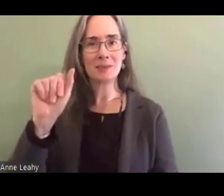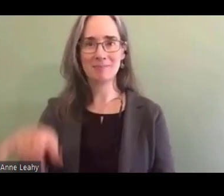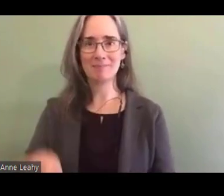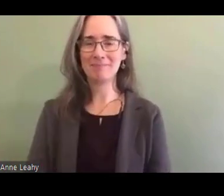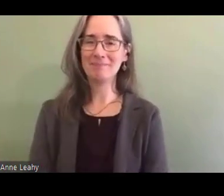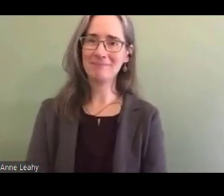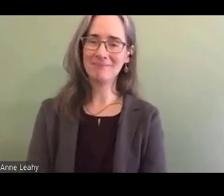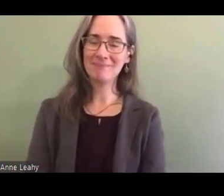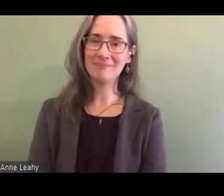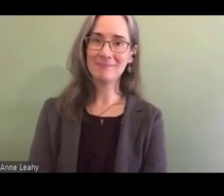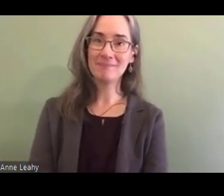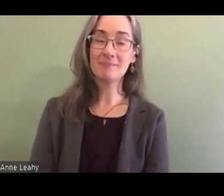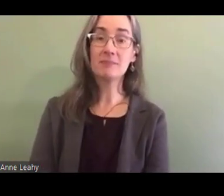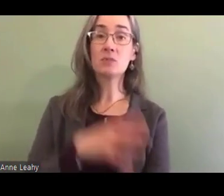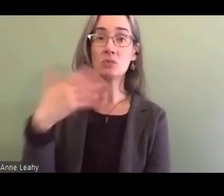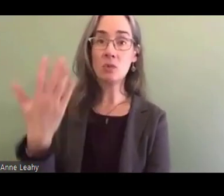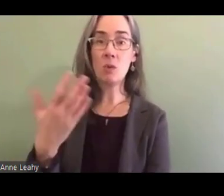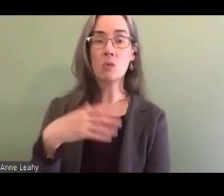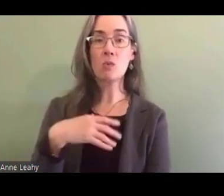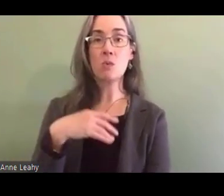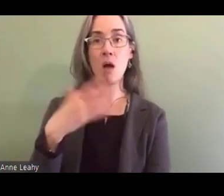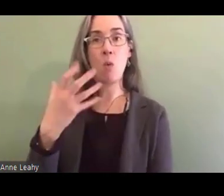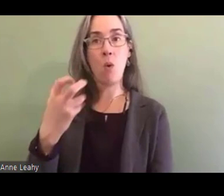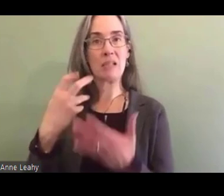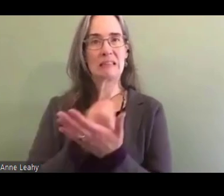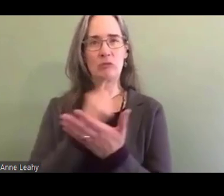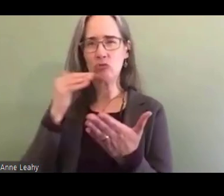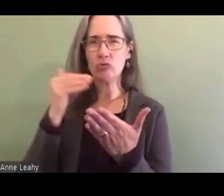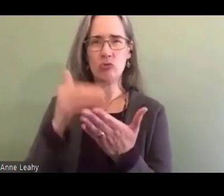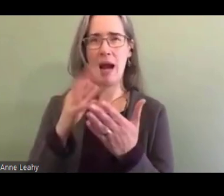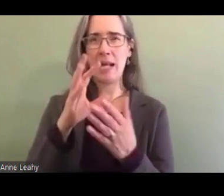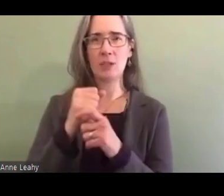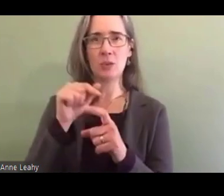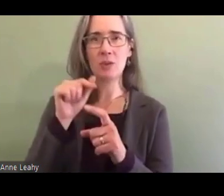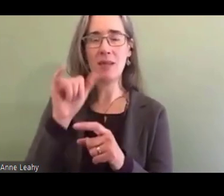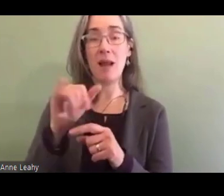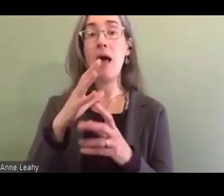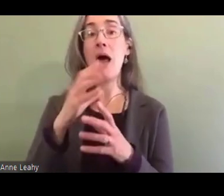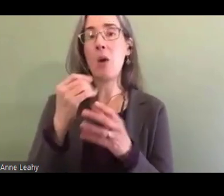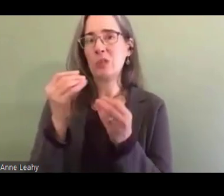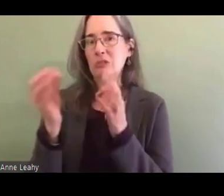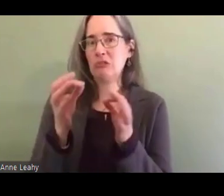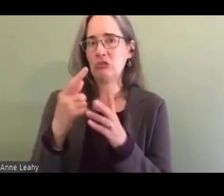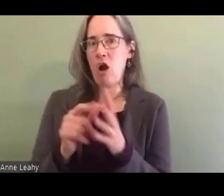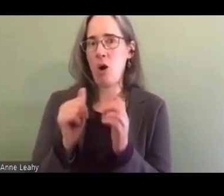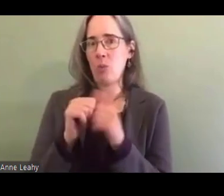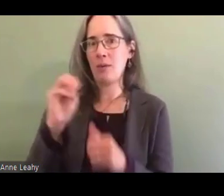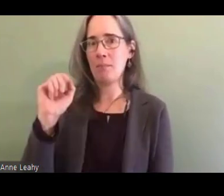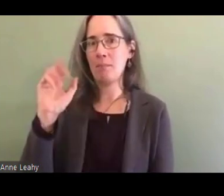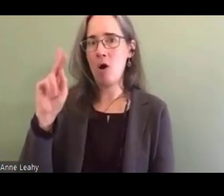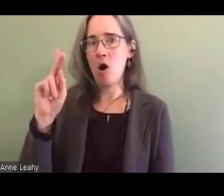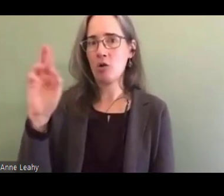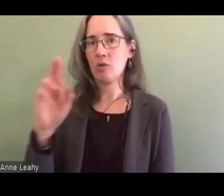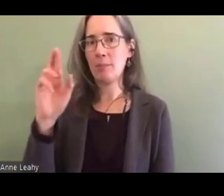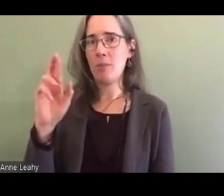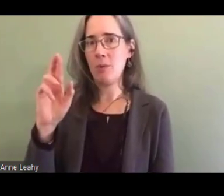So, I want to get right into it and I was going to start with Mark Riccobono.